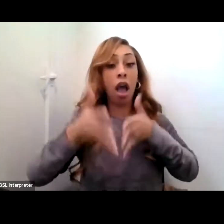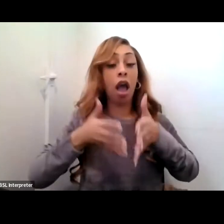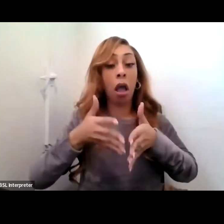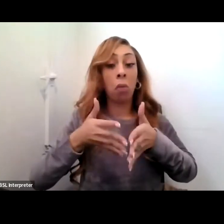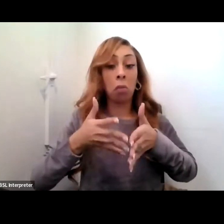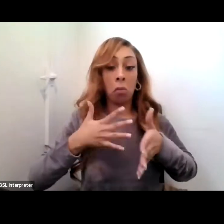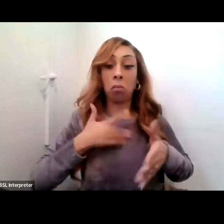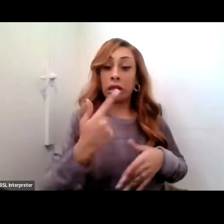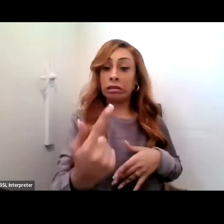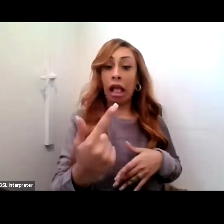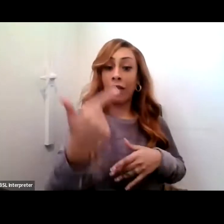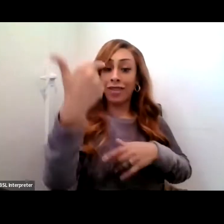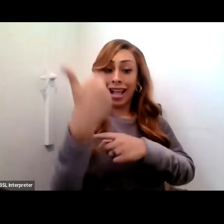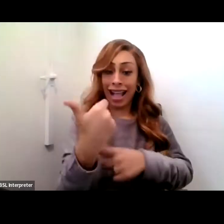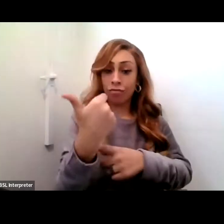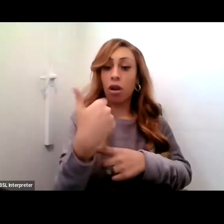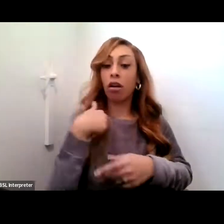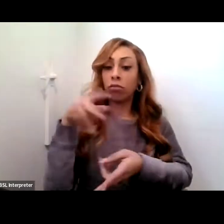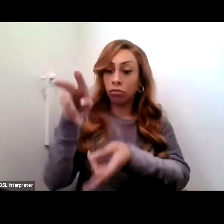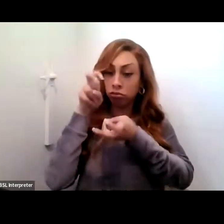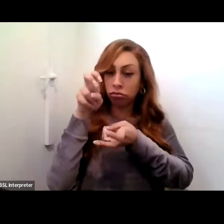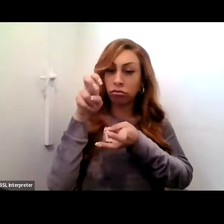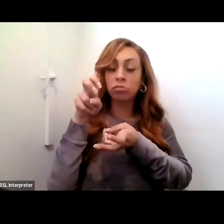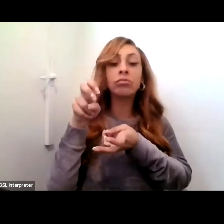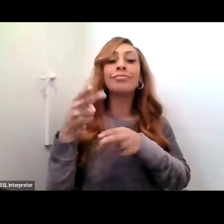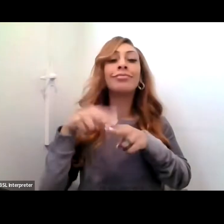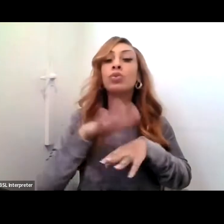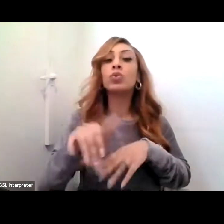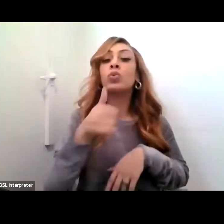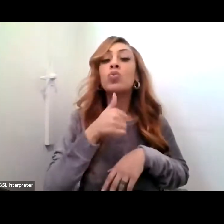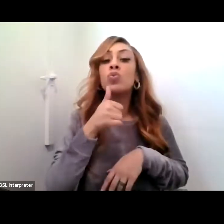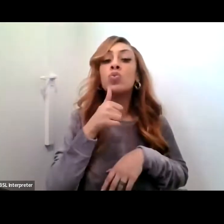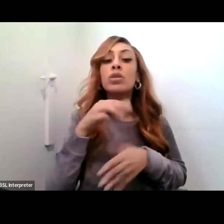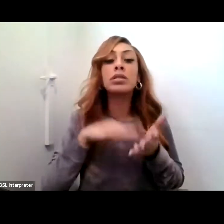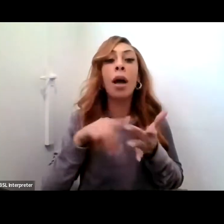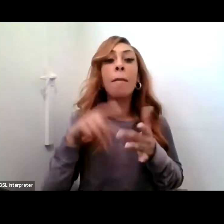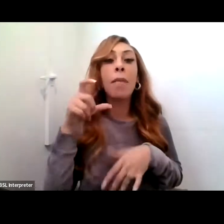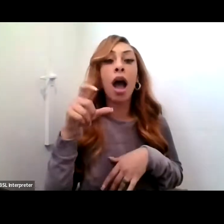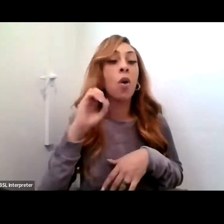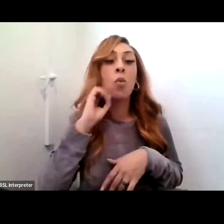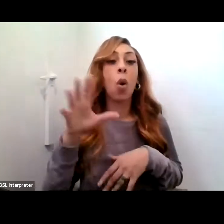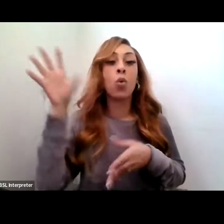and if you don't use your microphone, you won't be captured in the recording. I hope that's all clear.